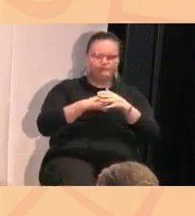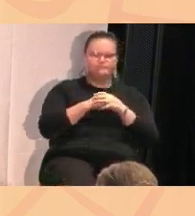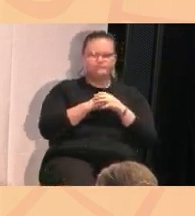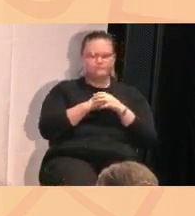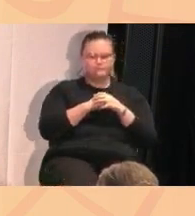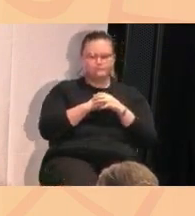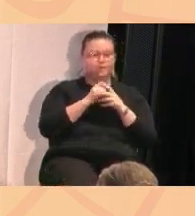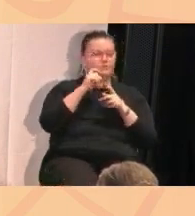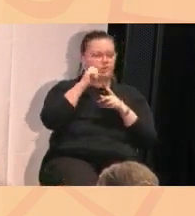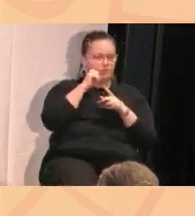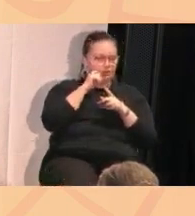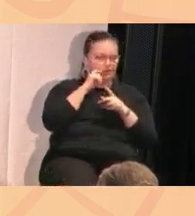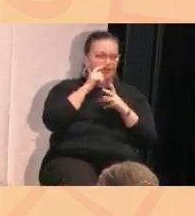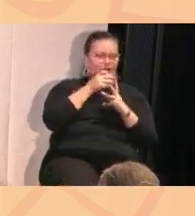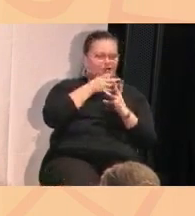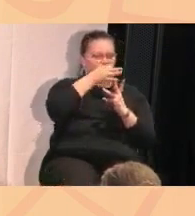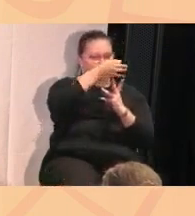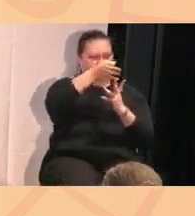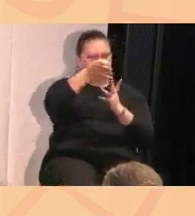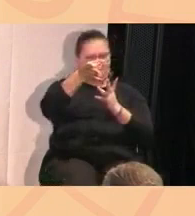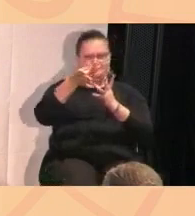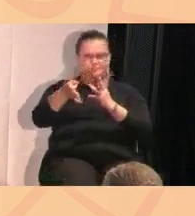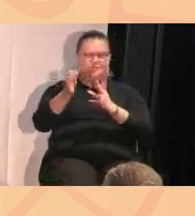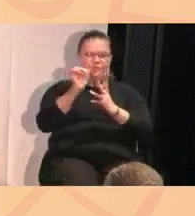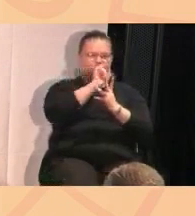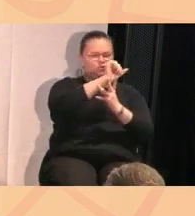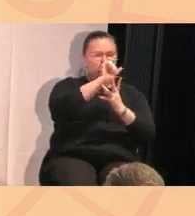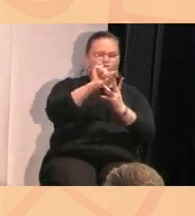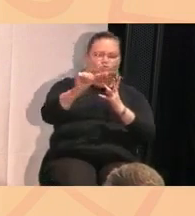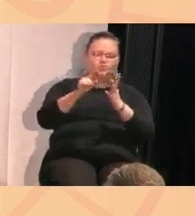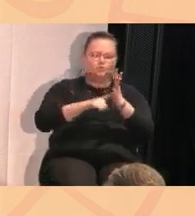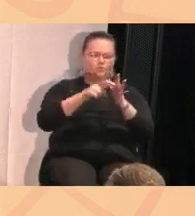So I want to move on to the final sets of questions which relate to legacy.